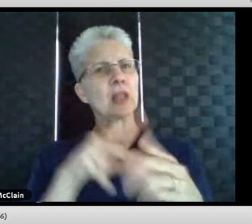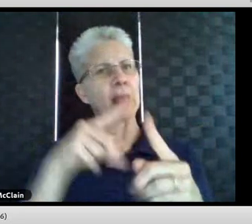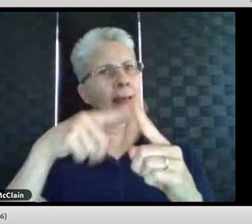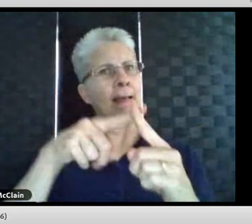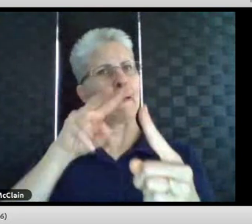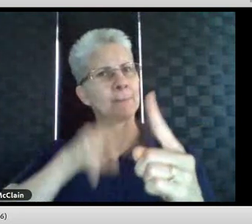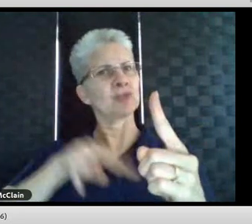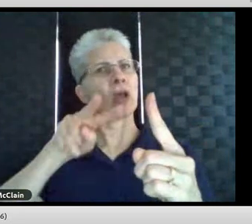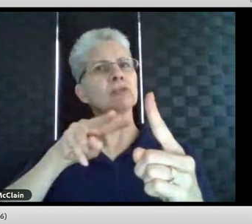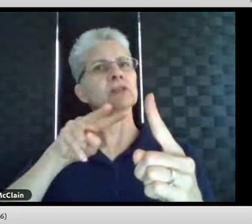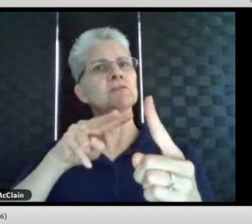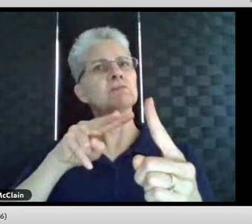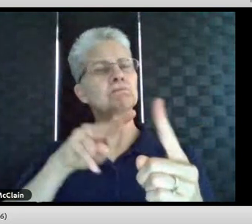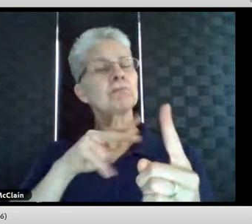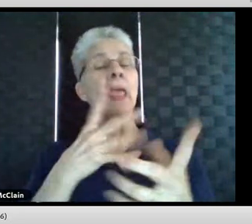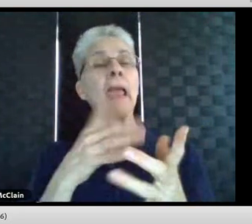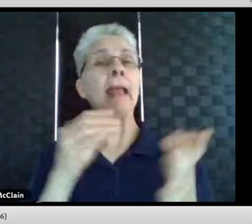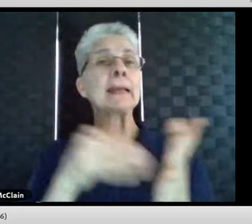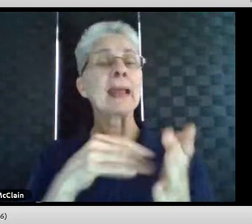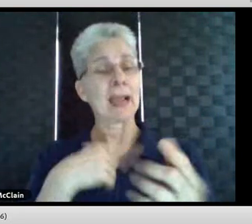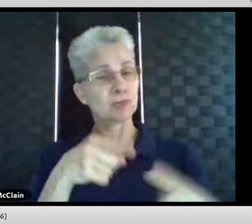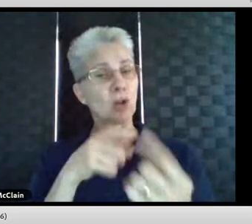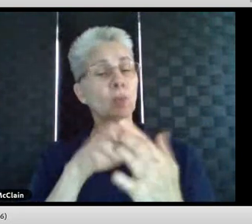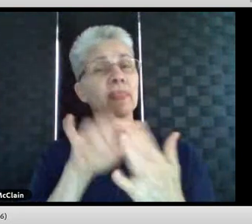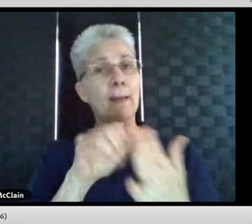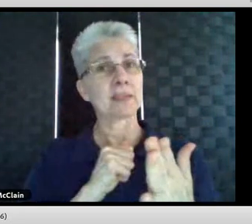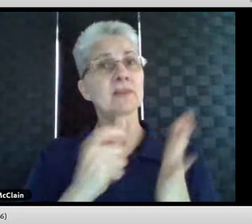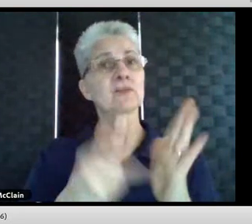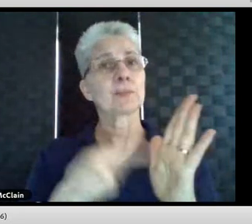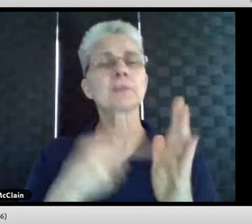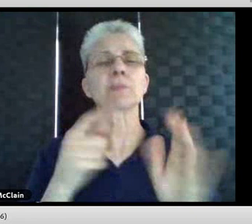and sometimes, you know, again, I struggle with this, but I do my best,